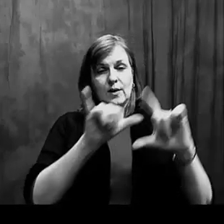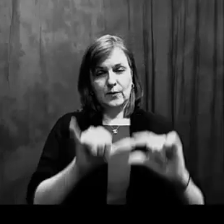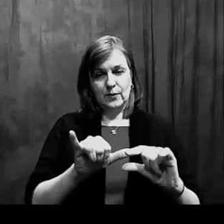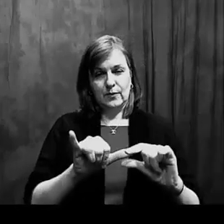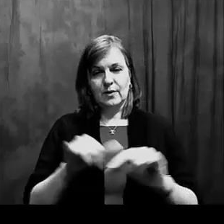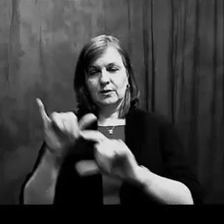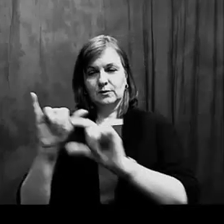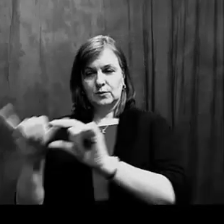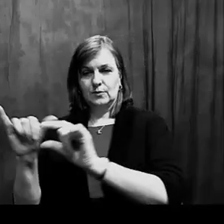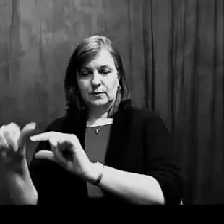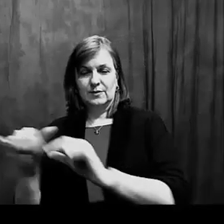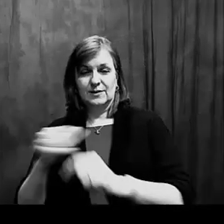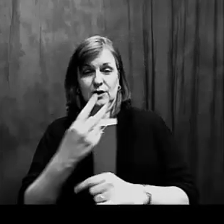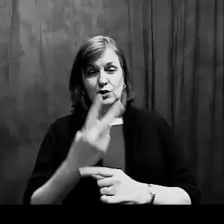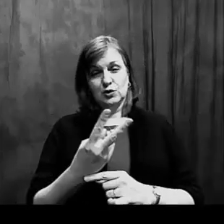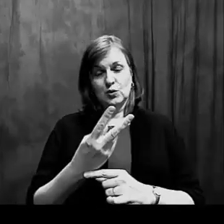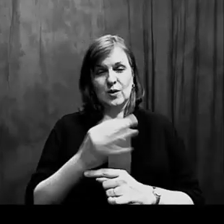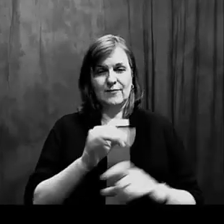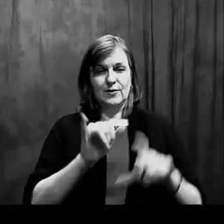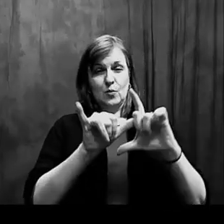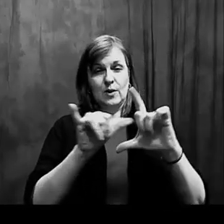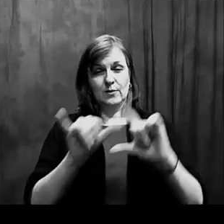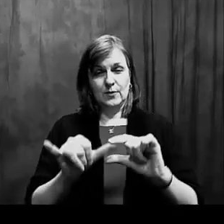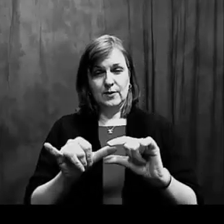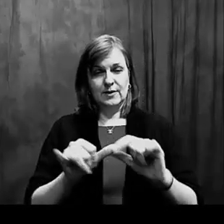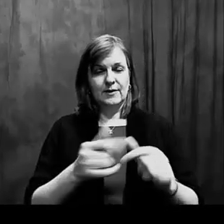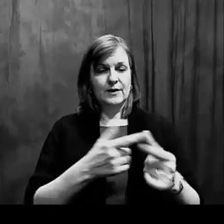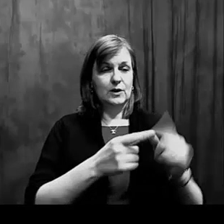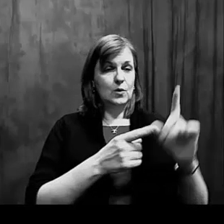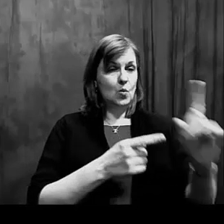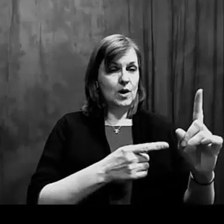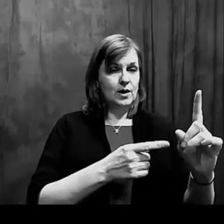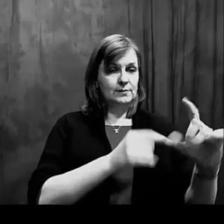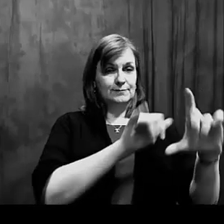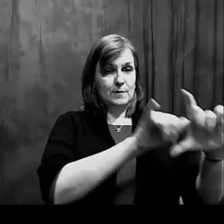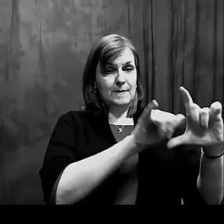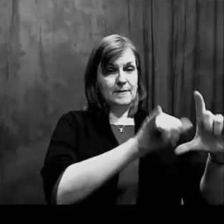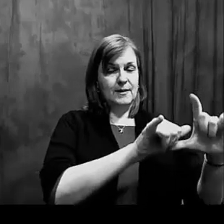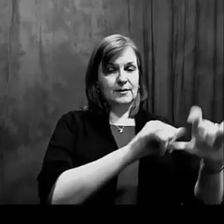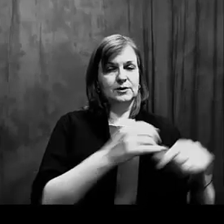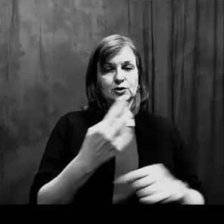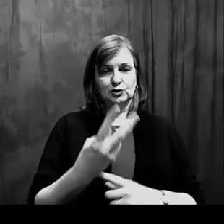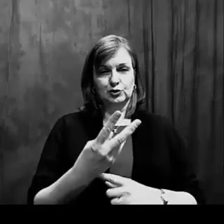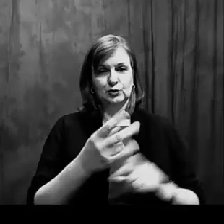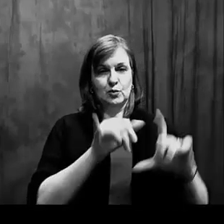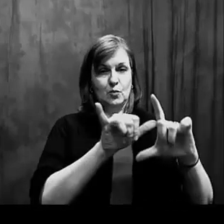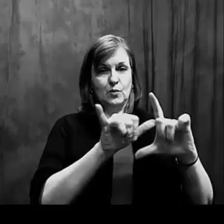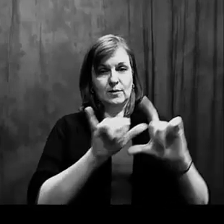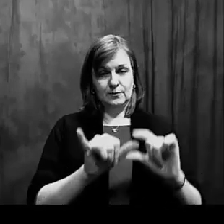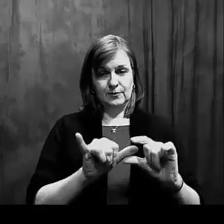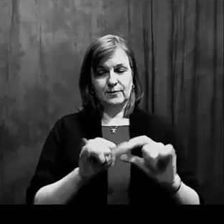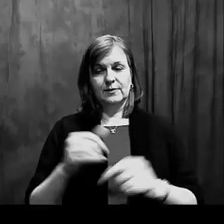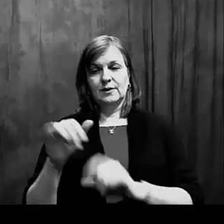we get two of those and we get this 1 to 2 to 1 [1:2:1] ratio